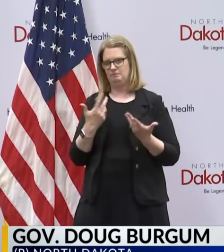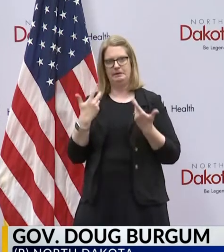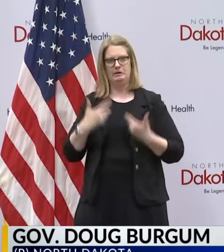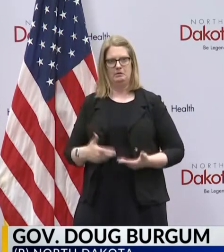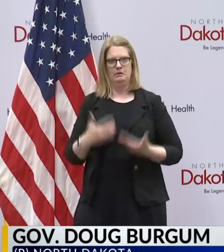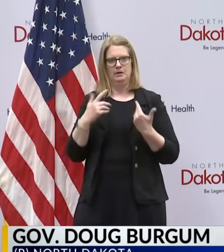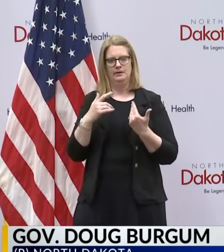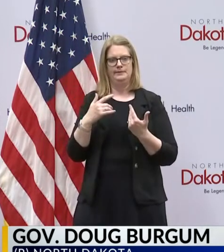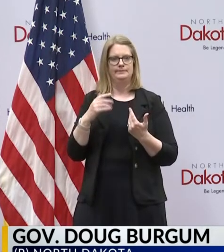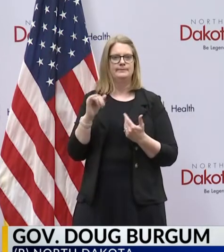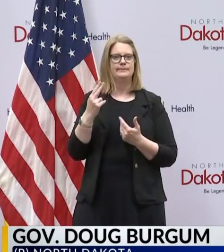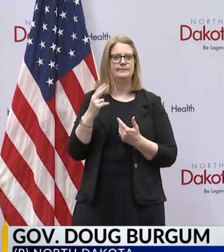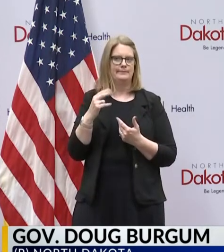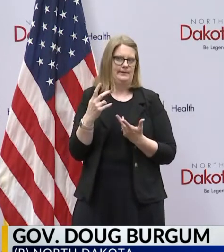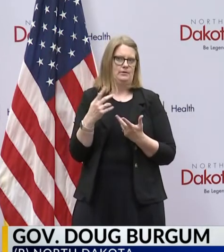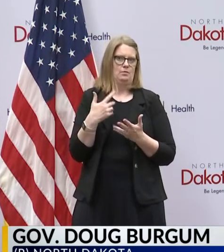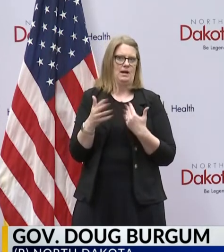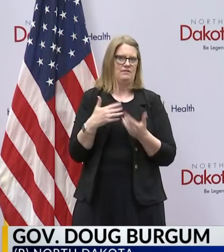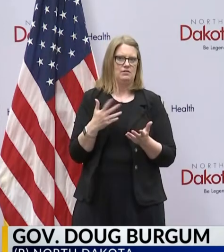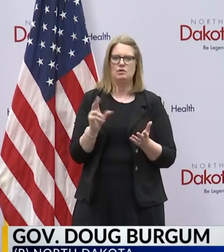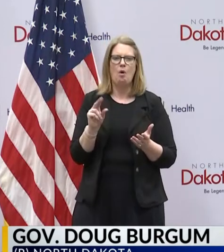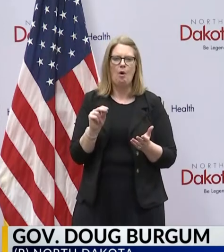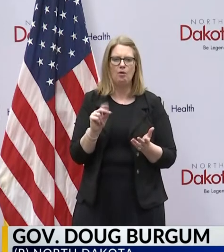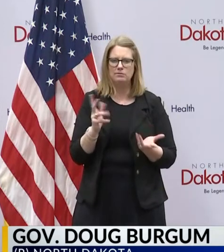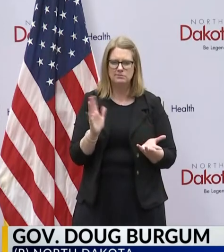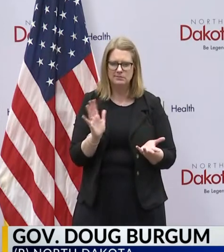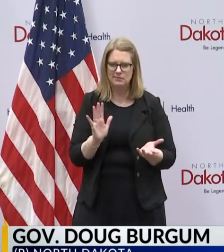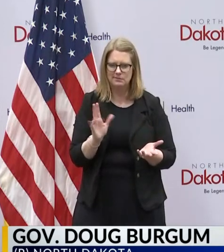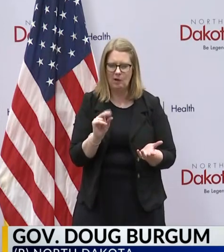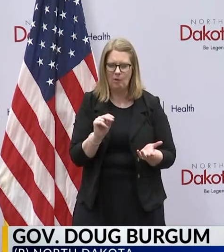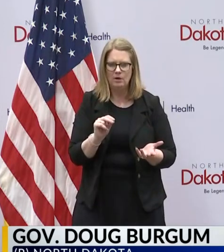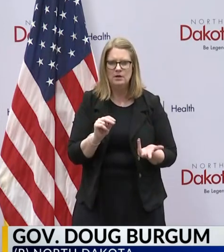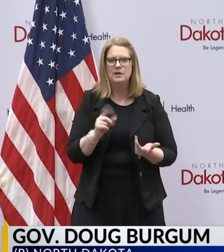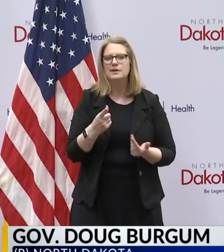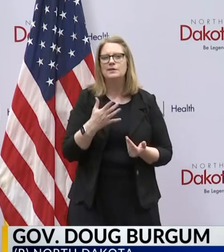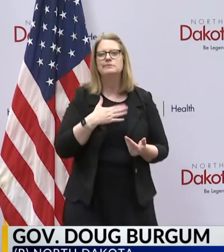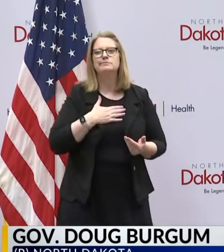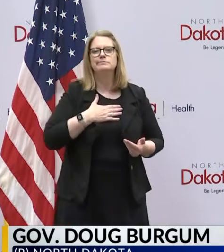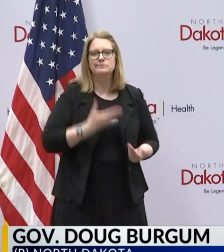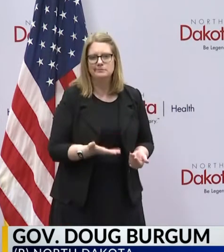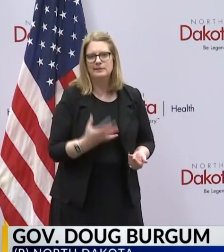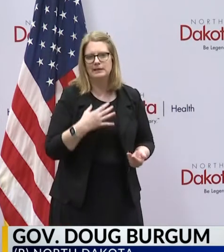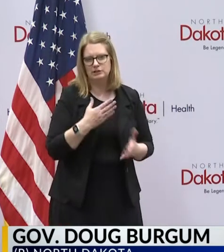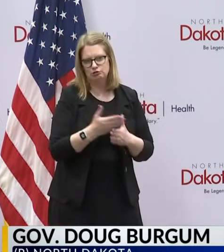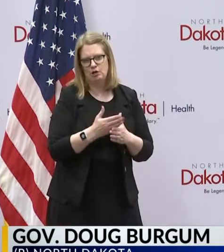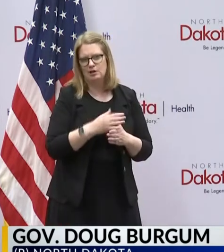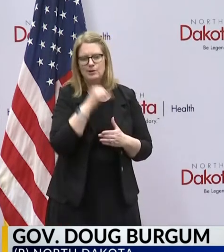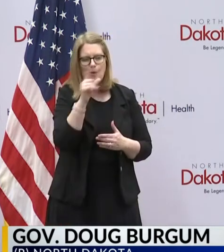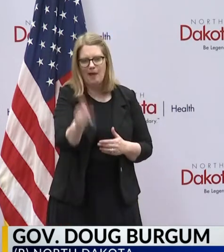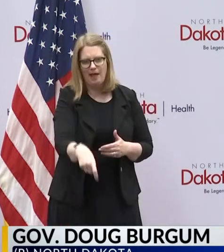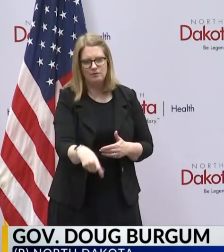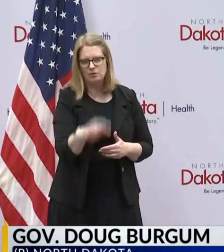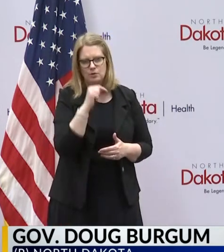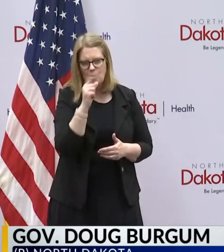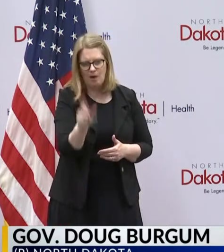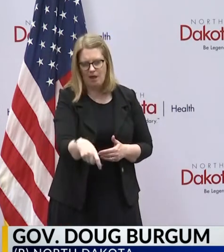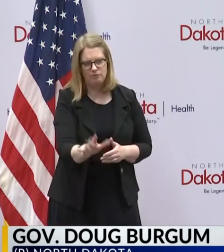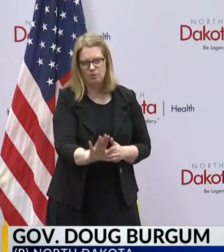OBLIGATED TO ANSWER THESE QUESTIONS ABOUT RACE OR ETHNICITY IN ORDER TO GET A TEST AND WE WANT TO MAKE THAT CLEAR, BECAUSE THERE IS DATA THAT WAS